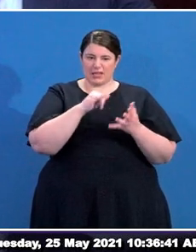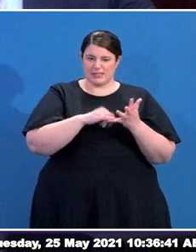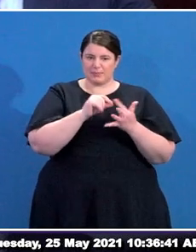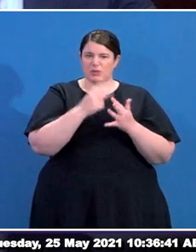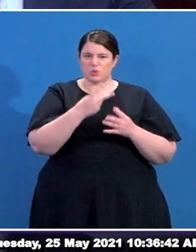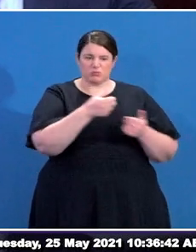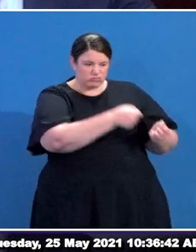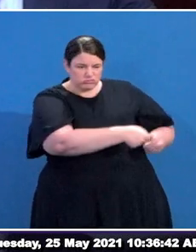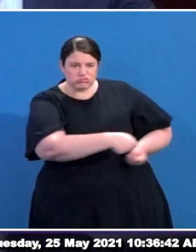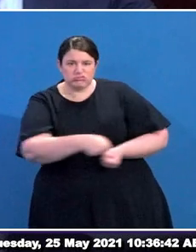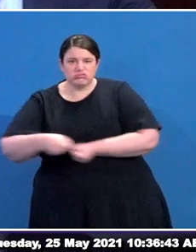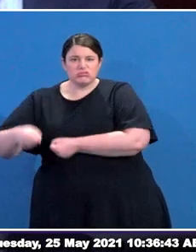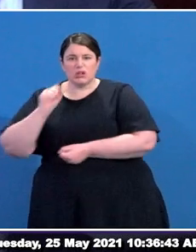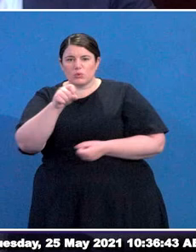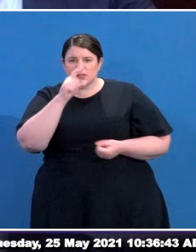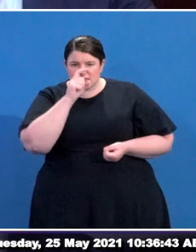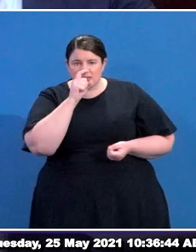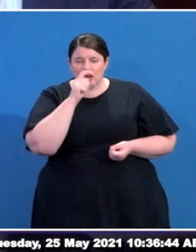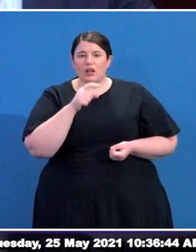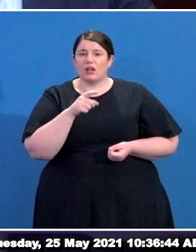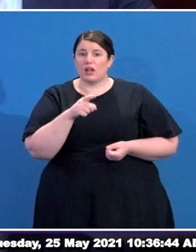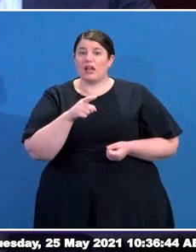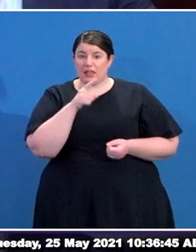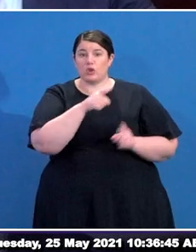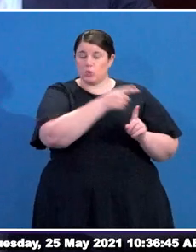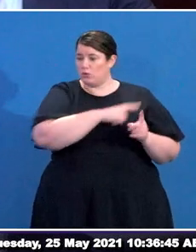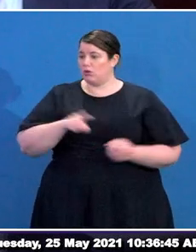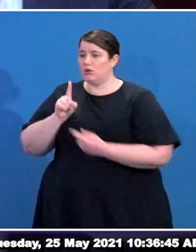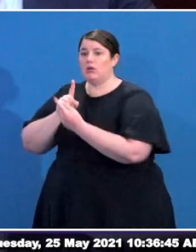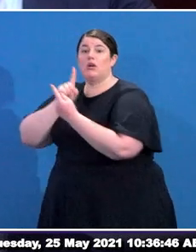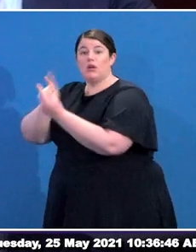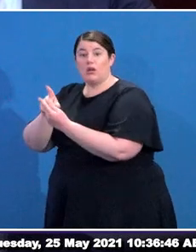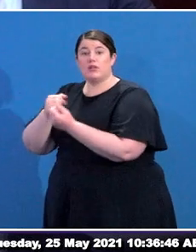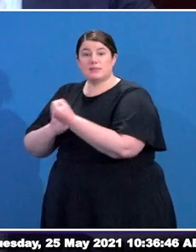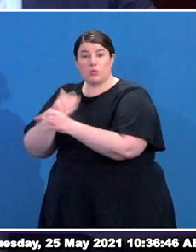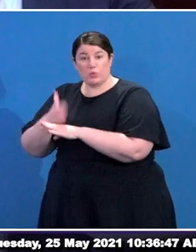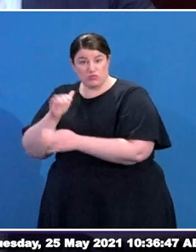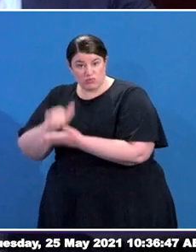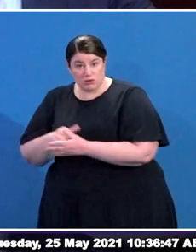And you separately had the conversation with the support worker. So that's, (CROSSTALK)